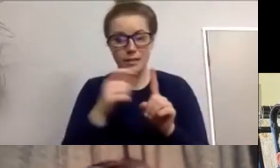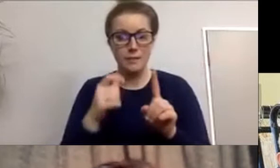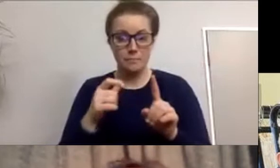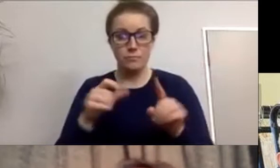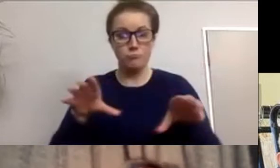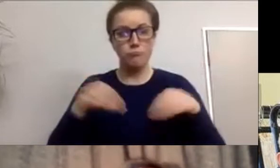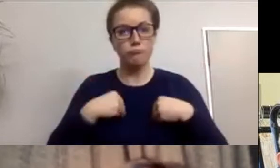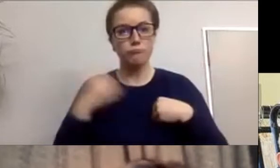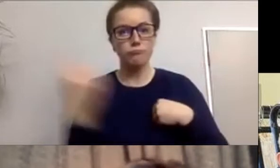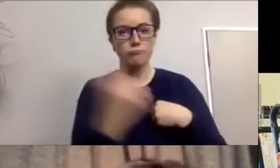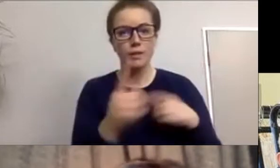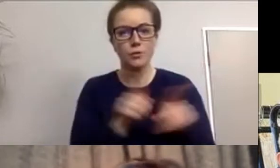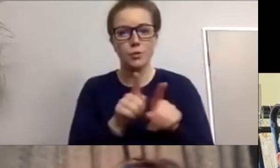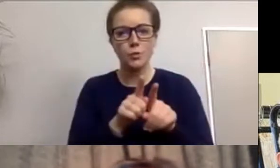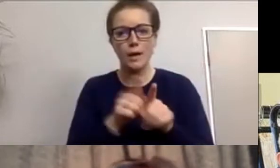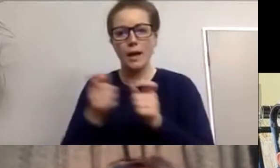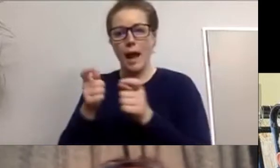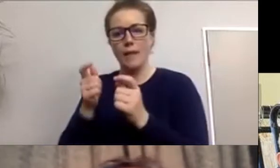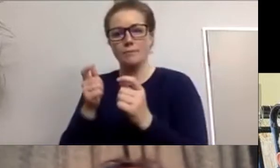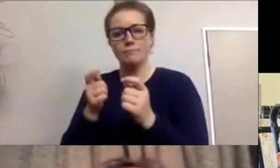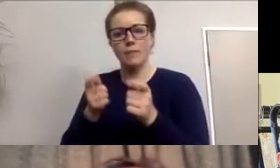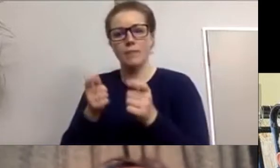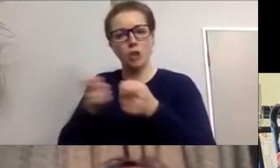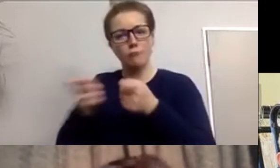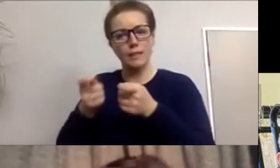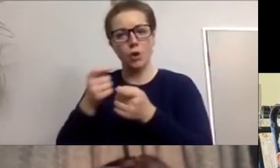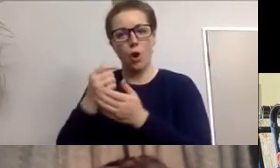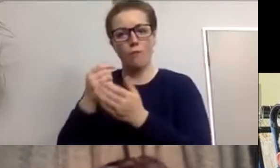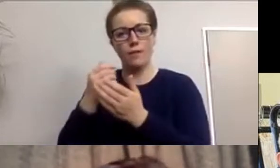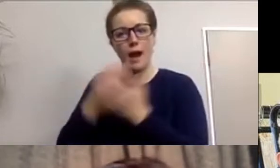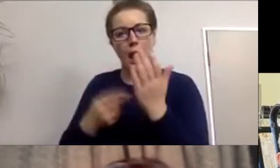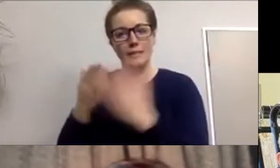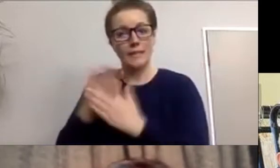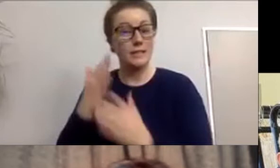and the Director of Arts Access and myself in April